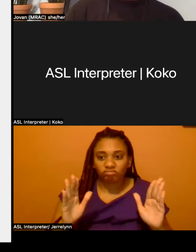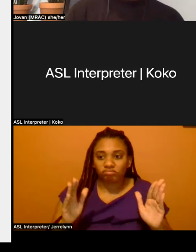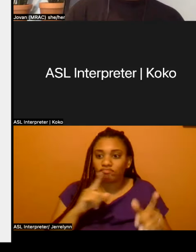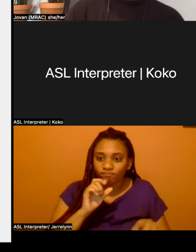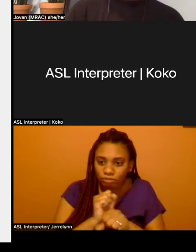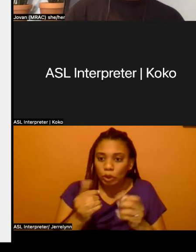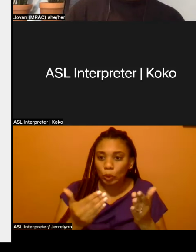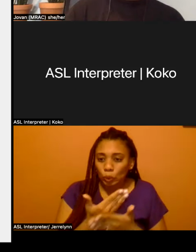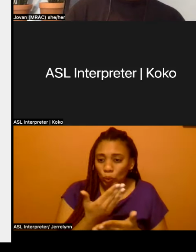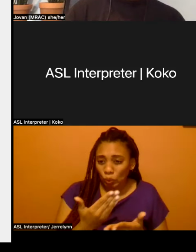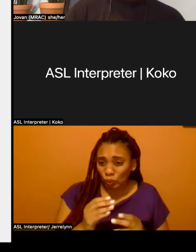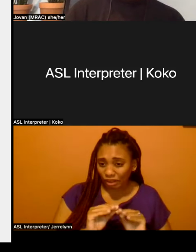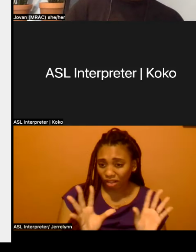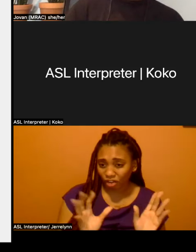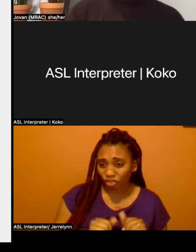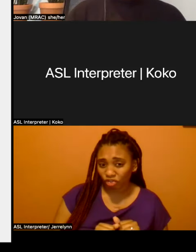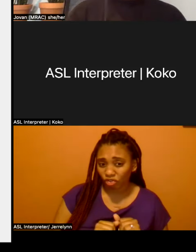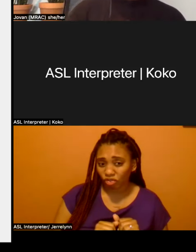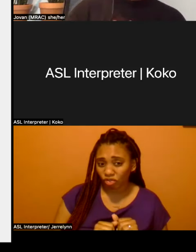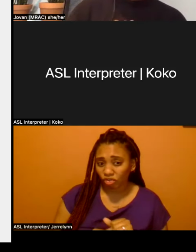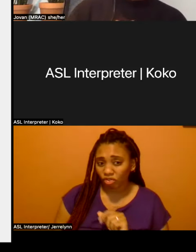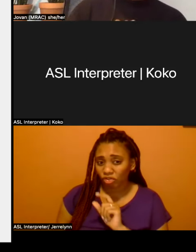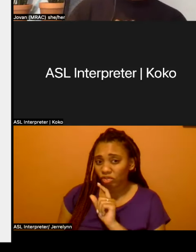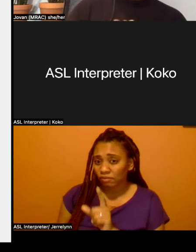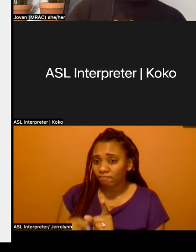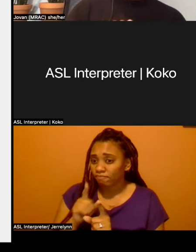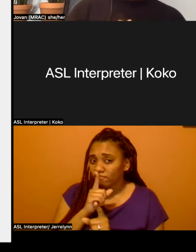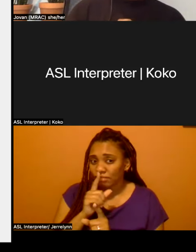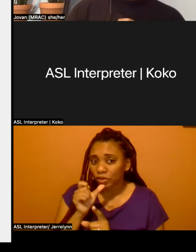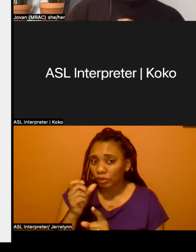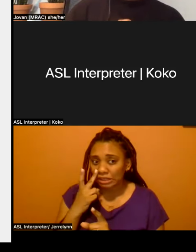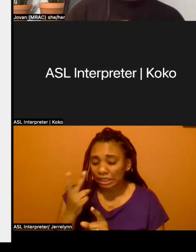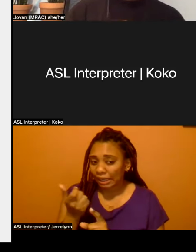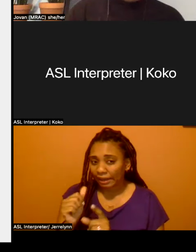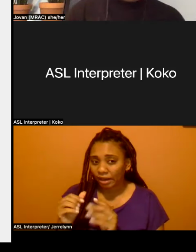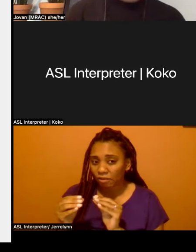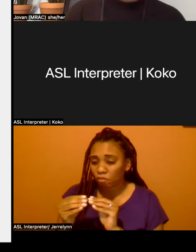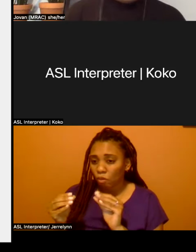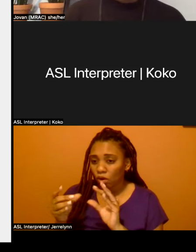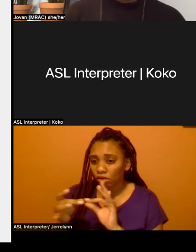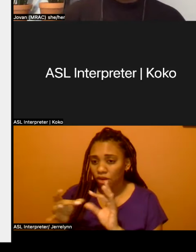[Mirella] Hearing no questions or follow up. I'm not seeing anything in the chat regarding that specific question.